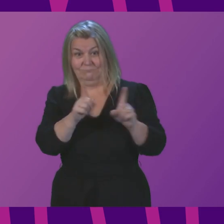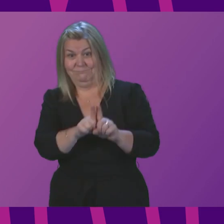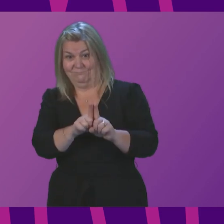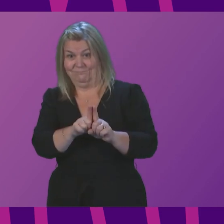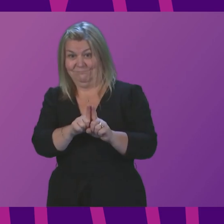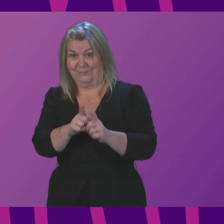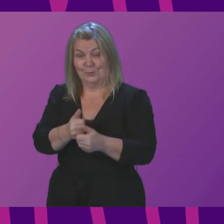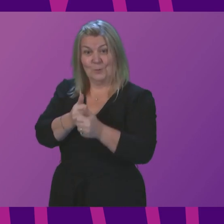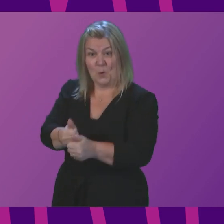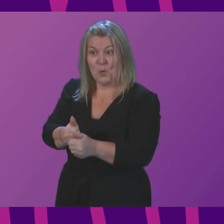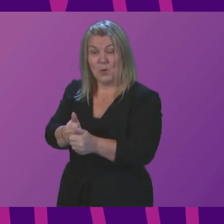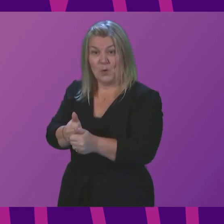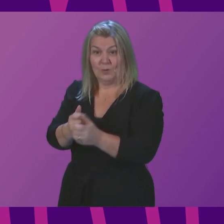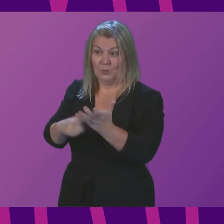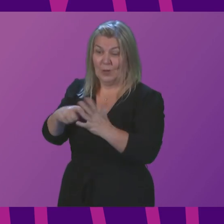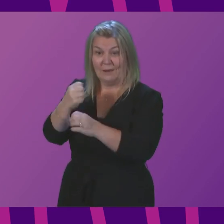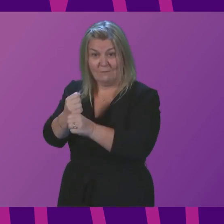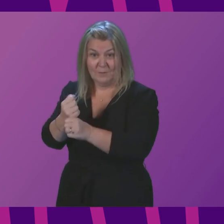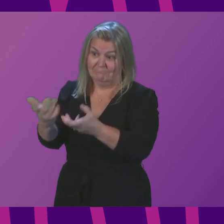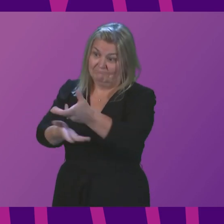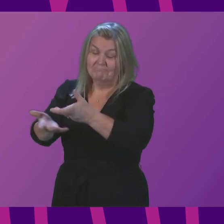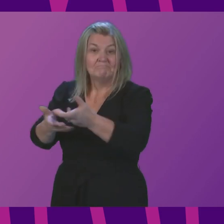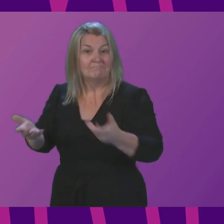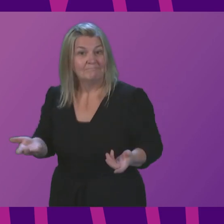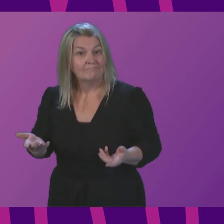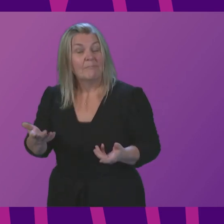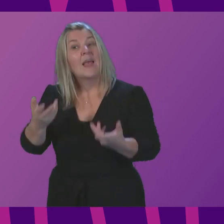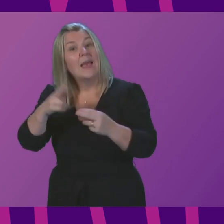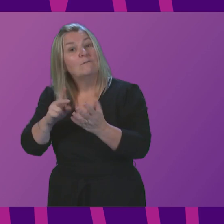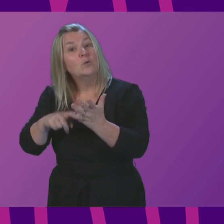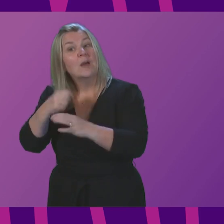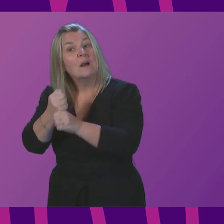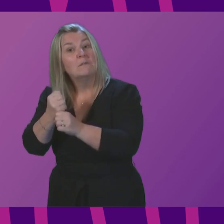Government. If the UK Government is not willing to do that—it has not been so far—perhaps